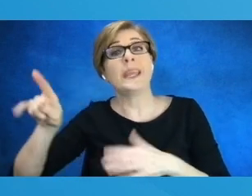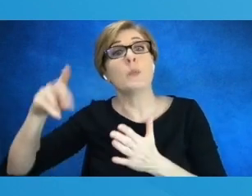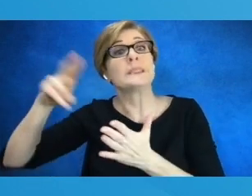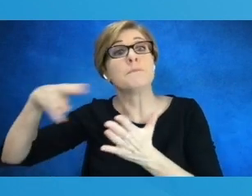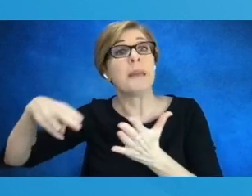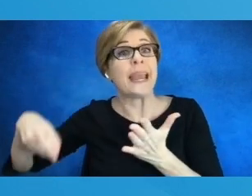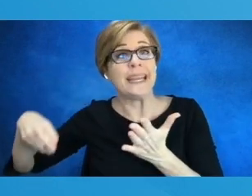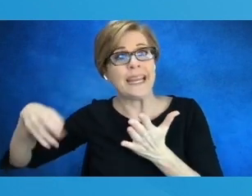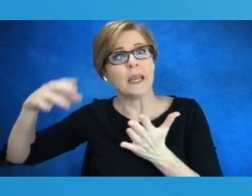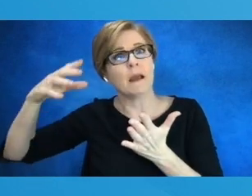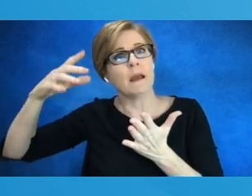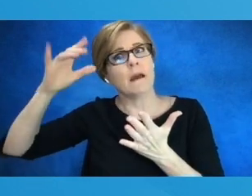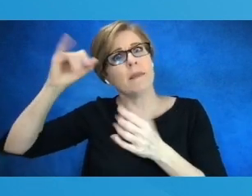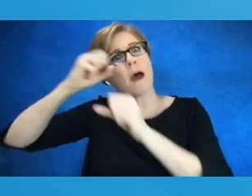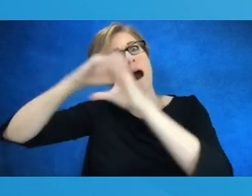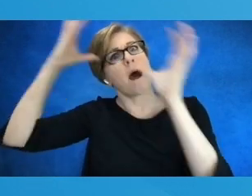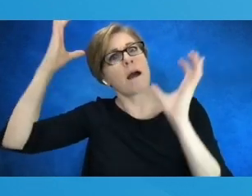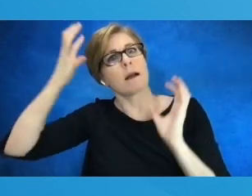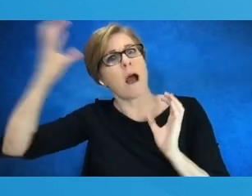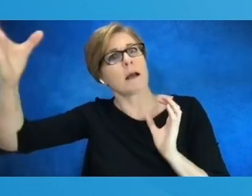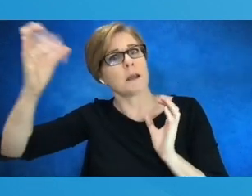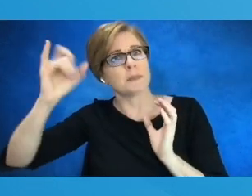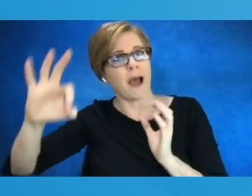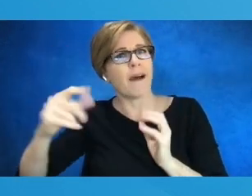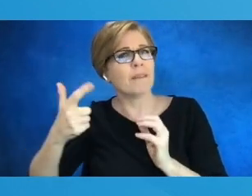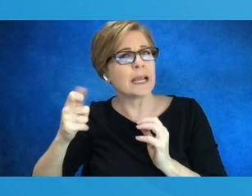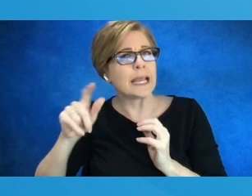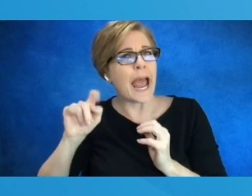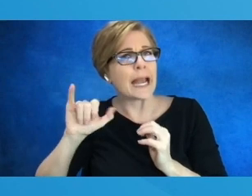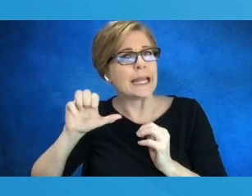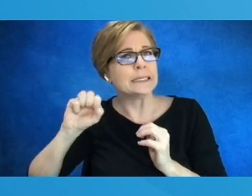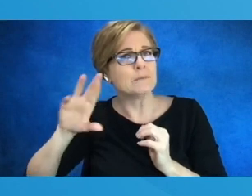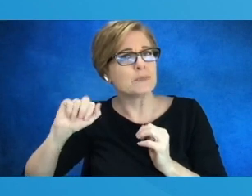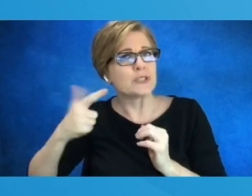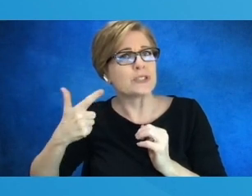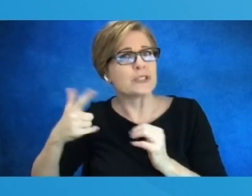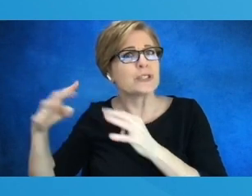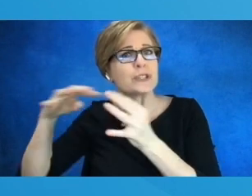And he looked through photographs and interviewed soldiers who fought in that battle.